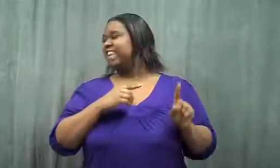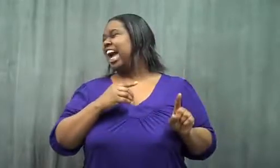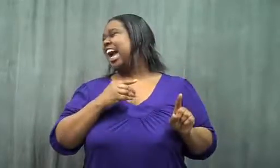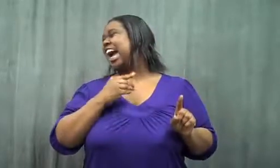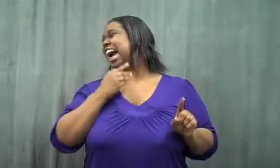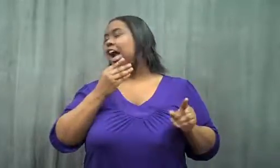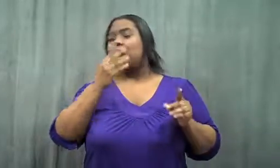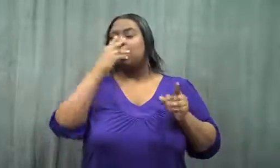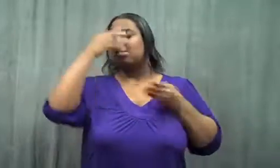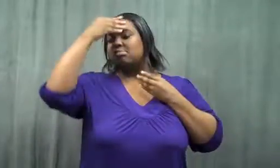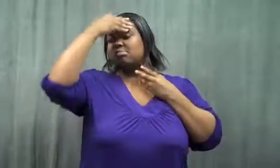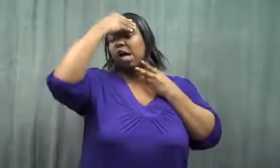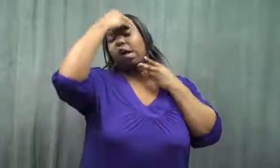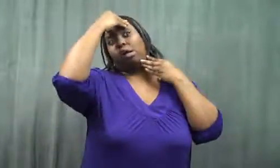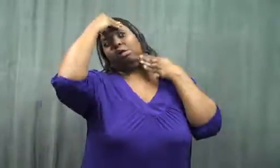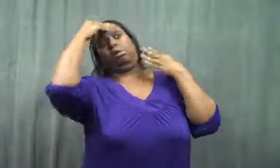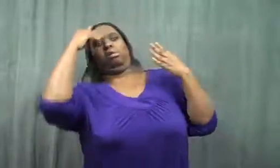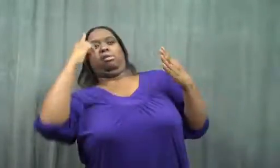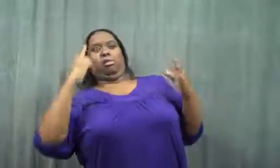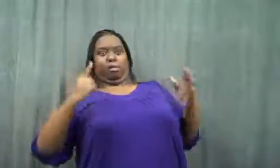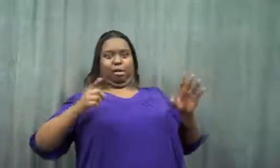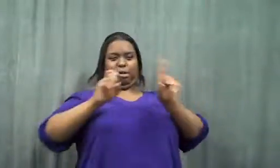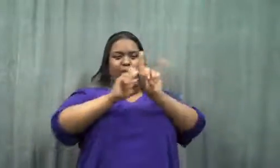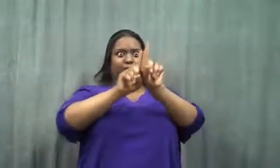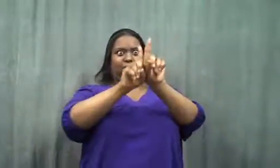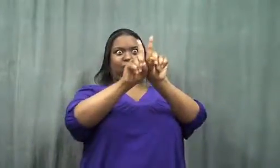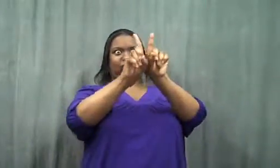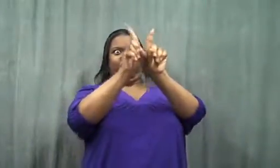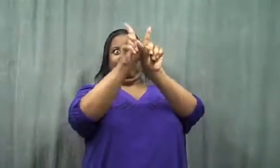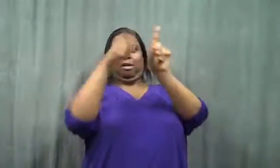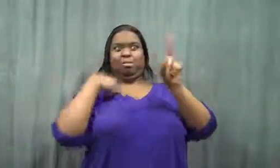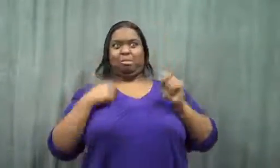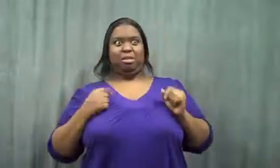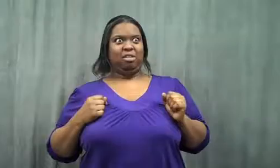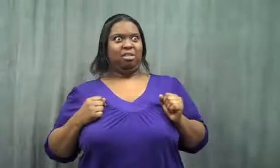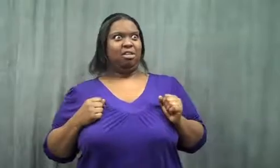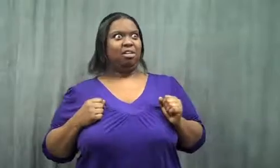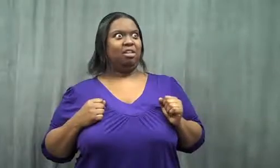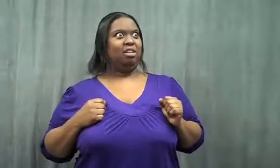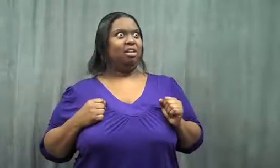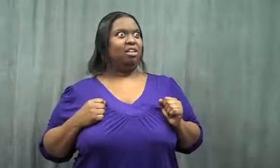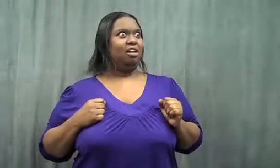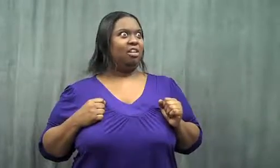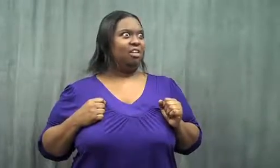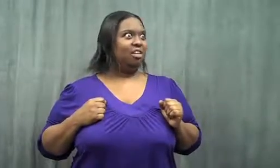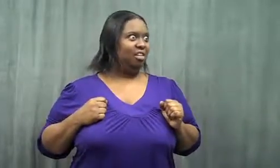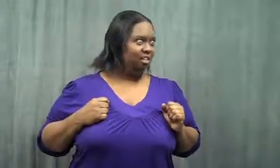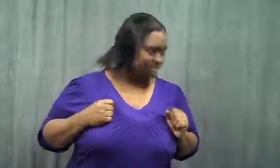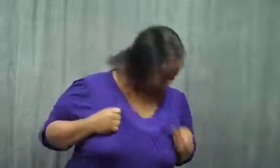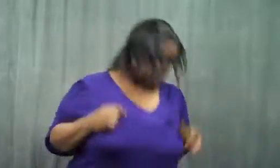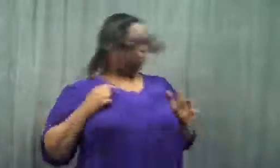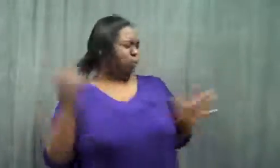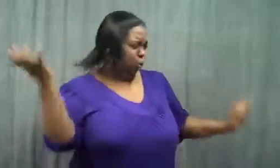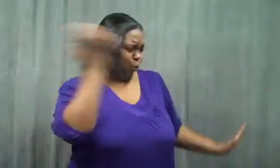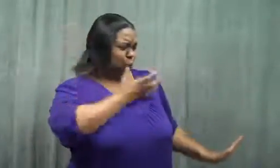Her face distorted and I watched her crash to the ground.